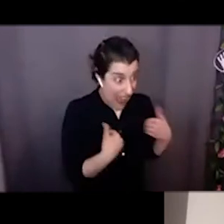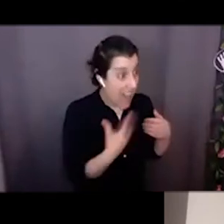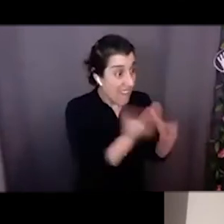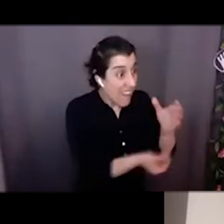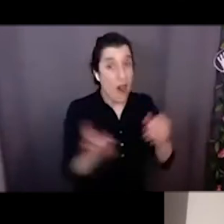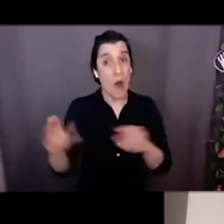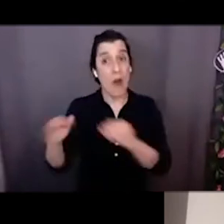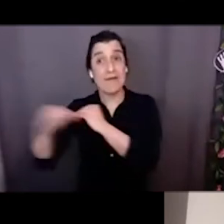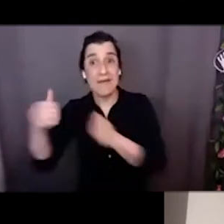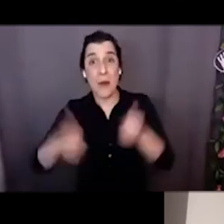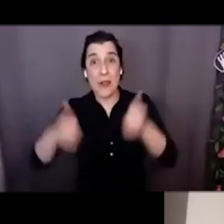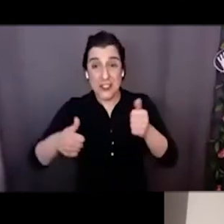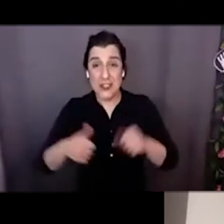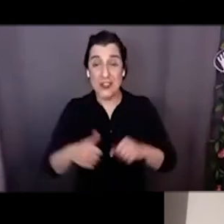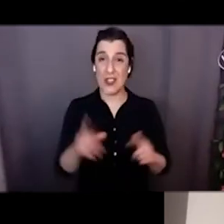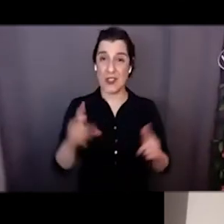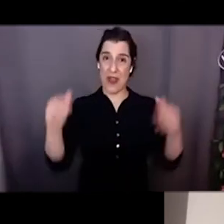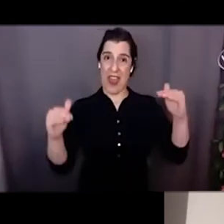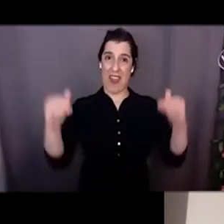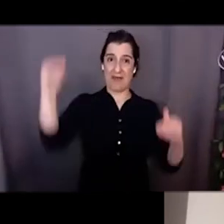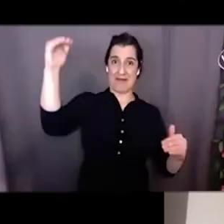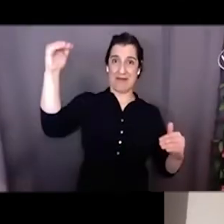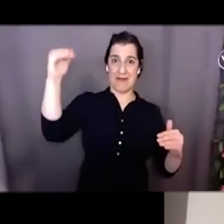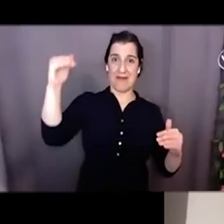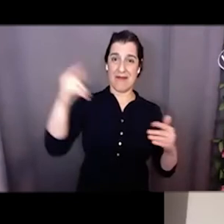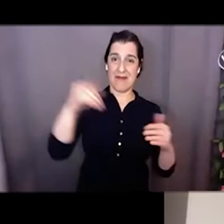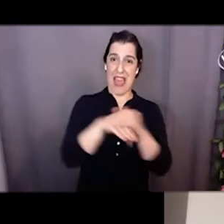So the disparity between the access to resource and, um,